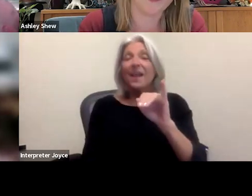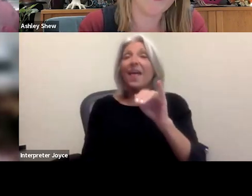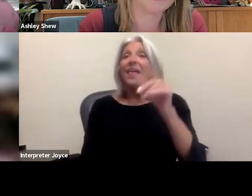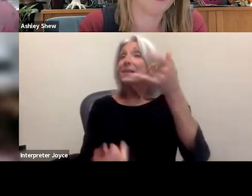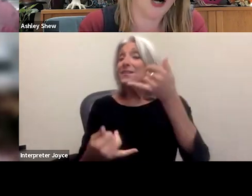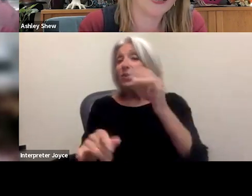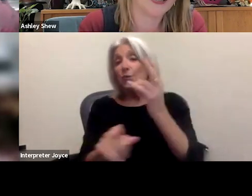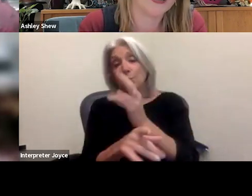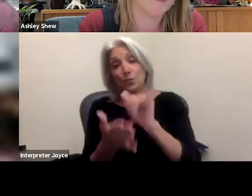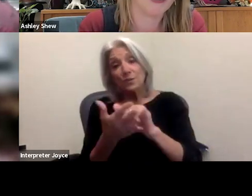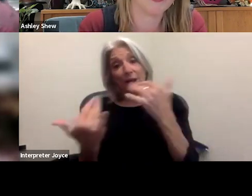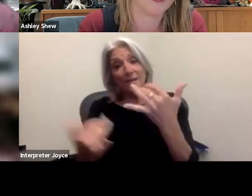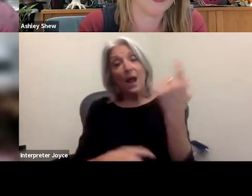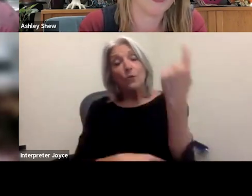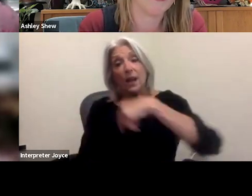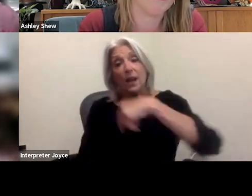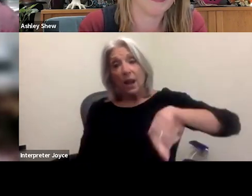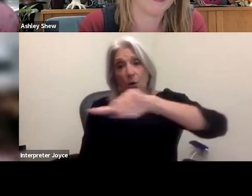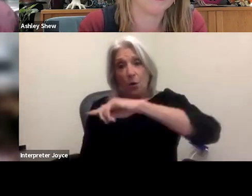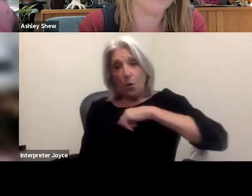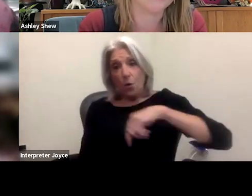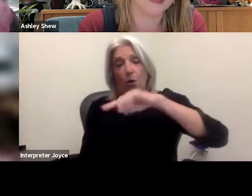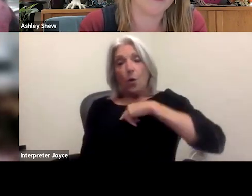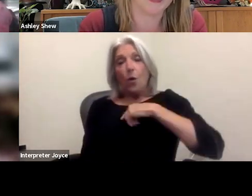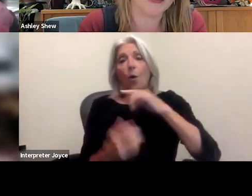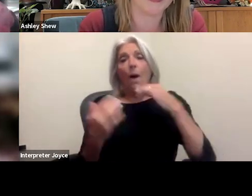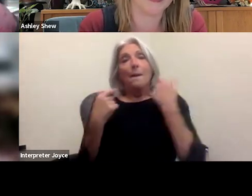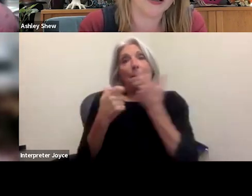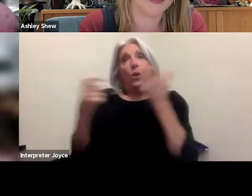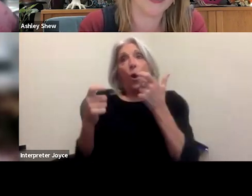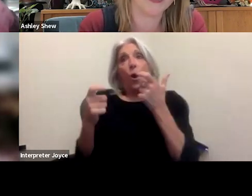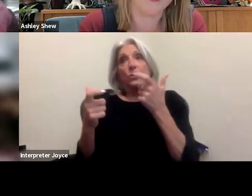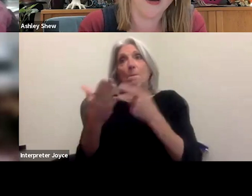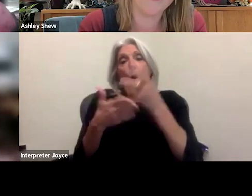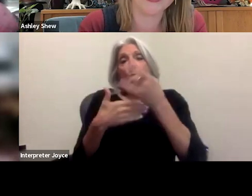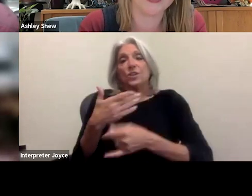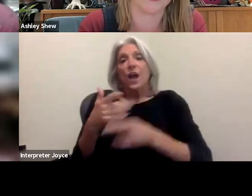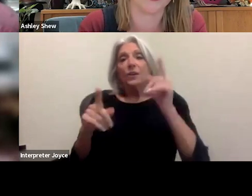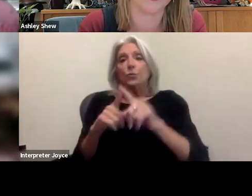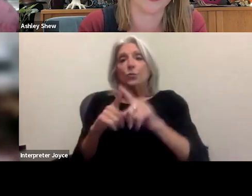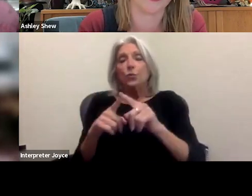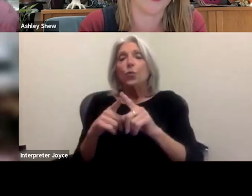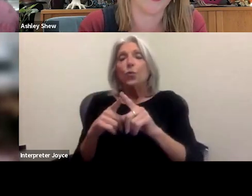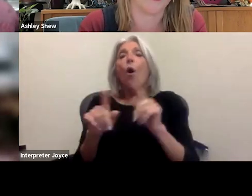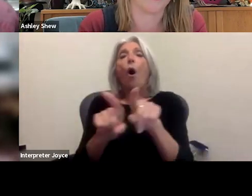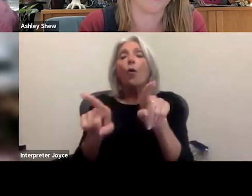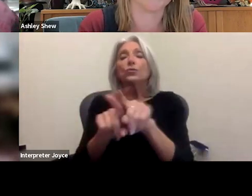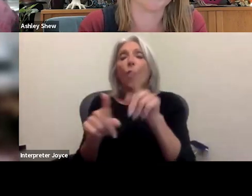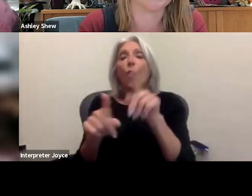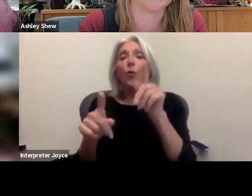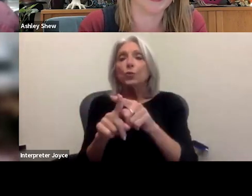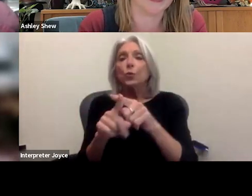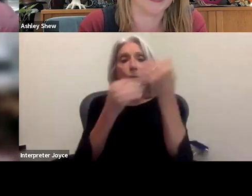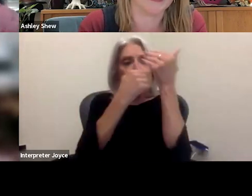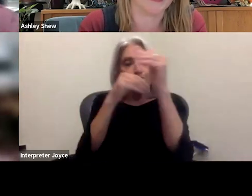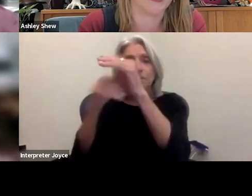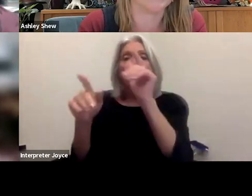We're very much a project about sorting human beings, sometimes to the exclusion-- often to the exclusion of disability--